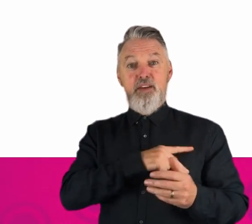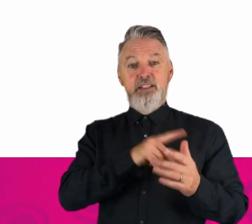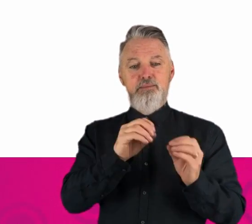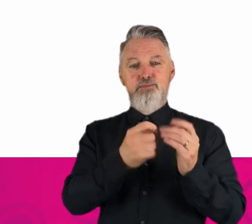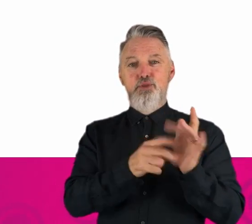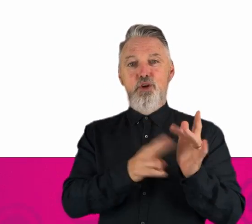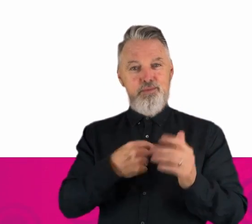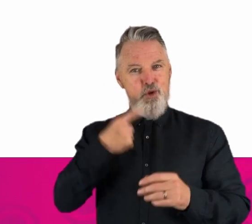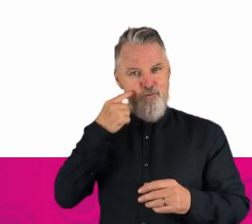I look forward to hearing from you.